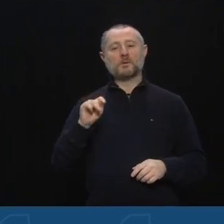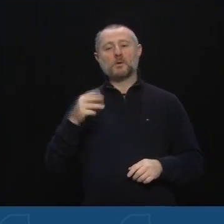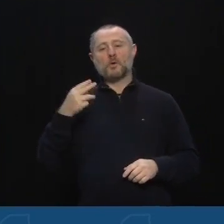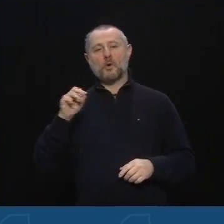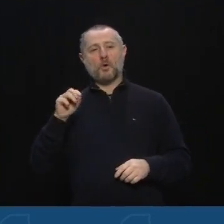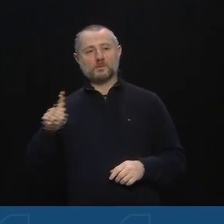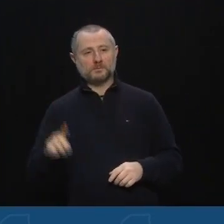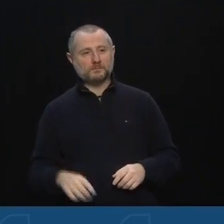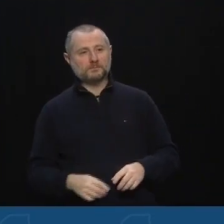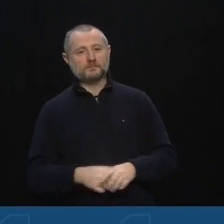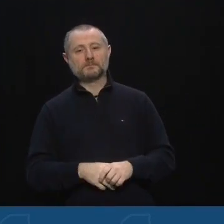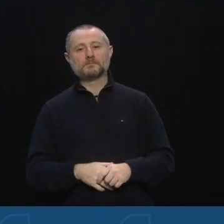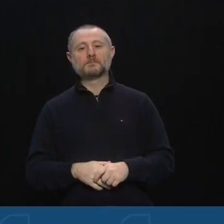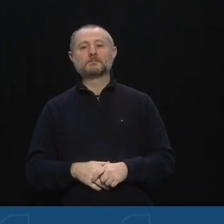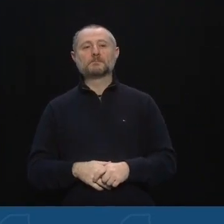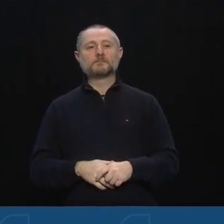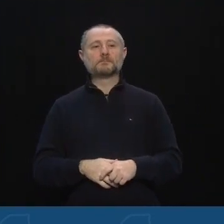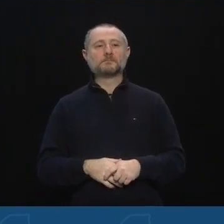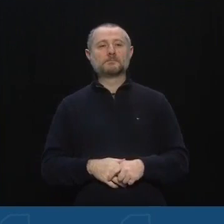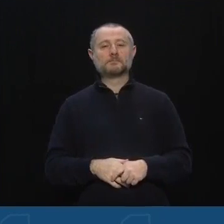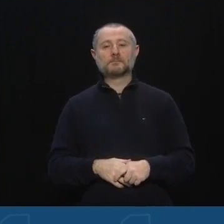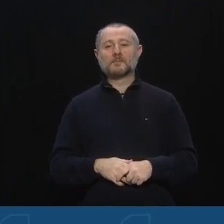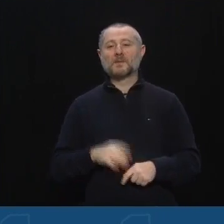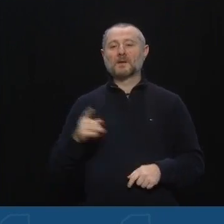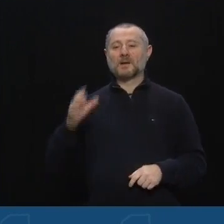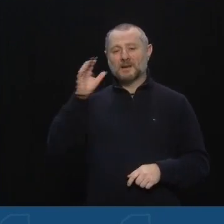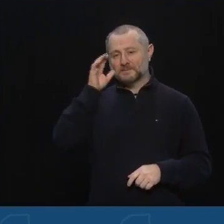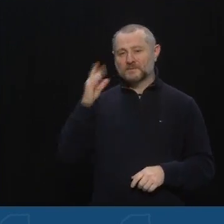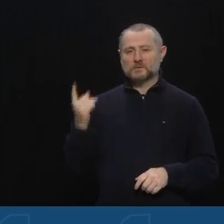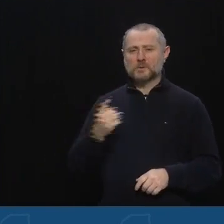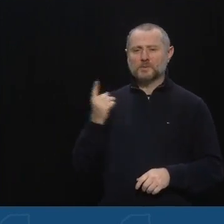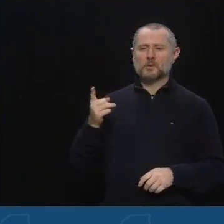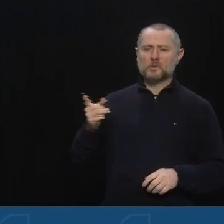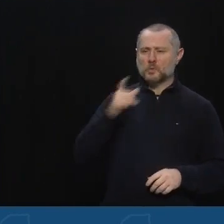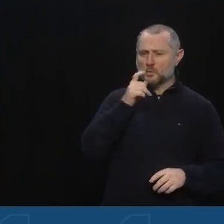OUR DR. ELIZABETH RISINGER, WHO